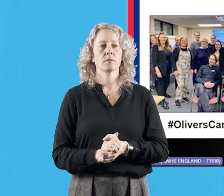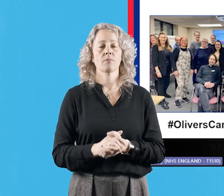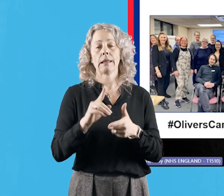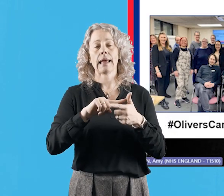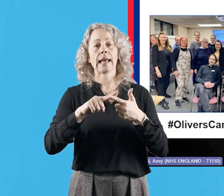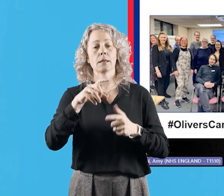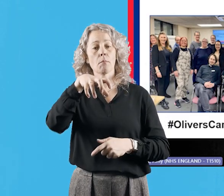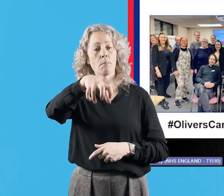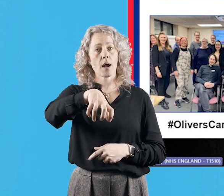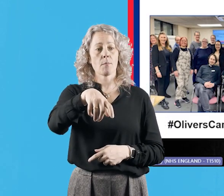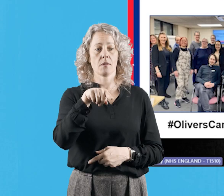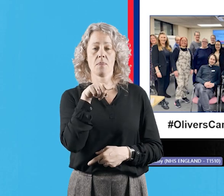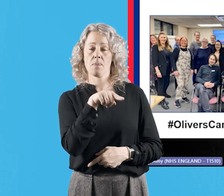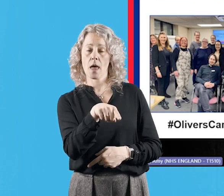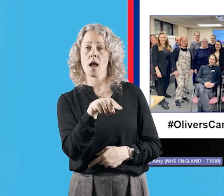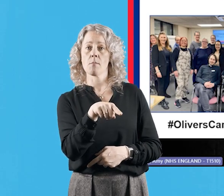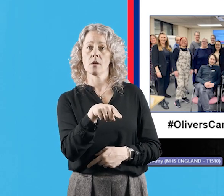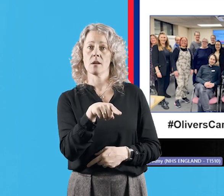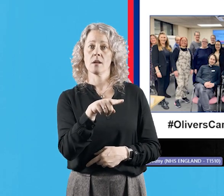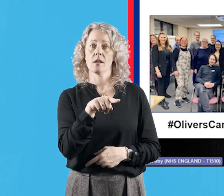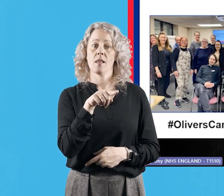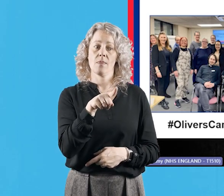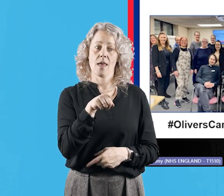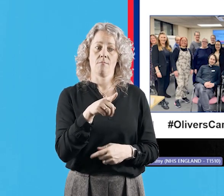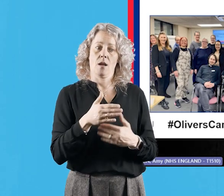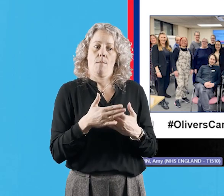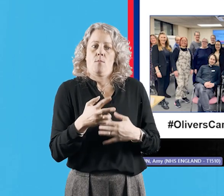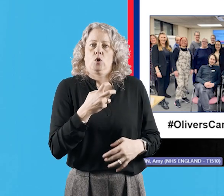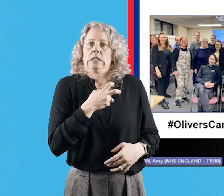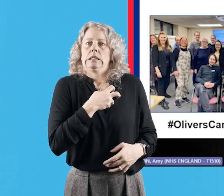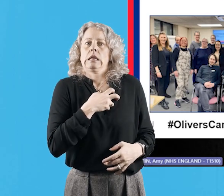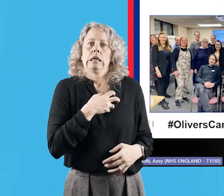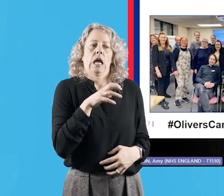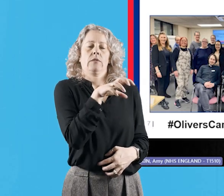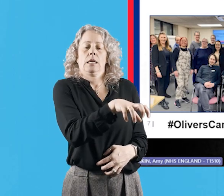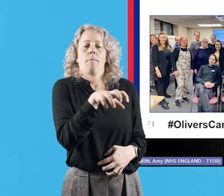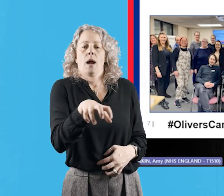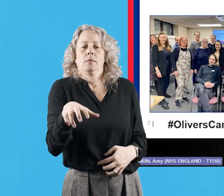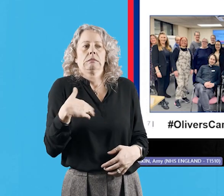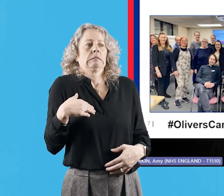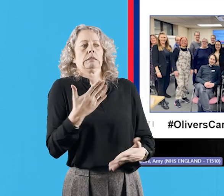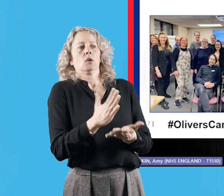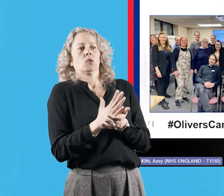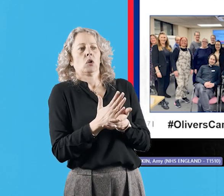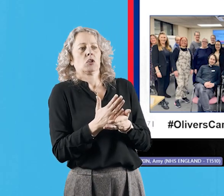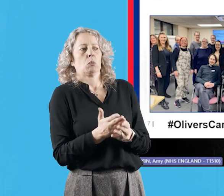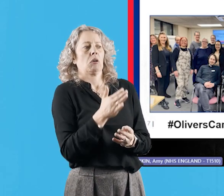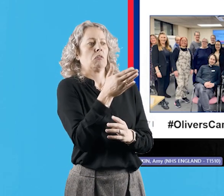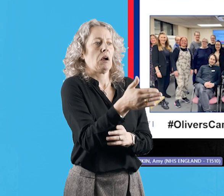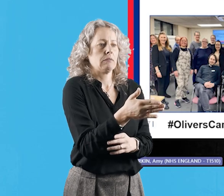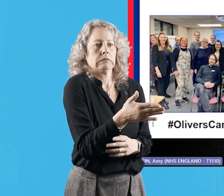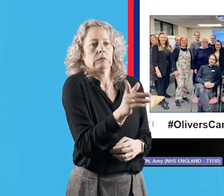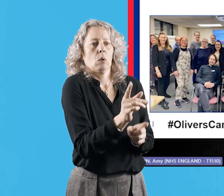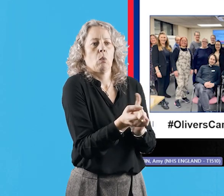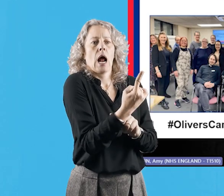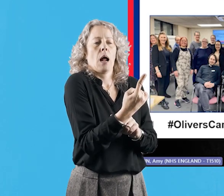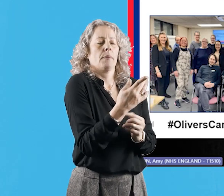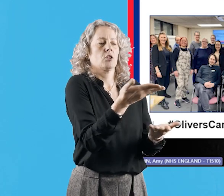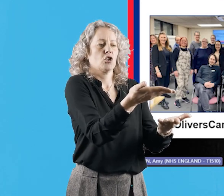departments were probably the ones that scared them the most in terms of you're not too sure what service you're going to